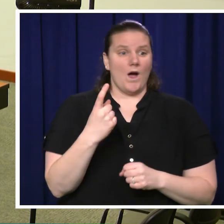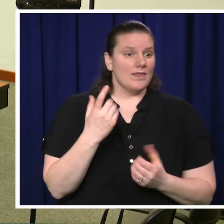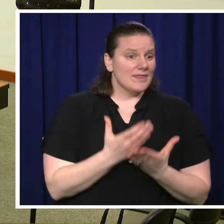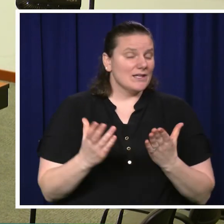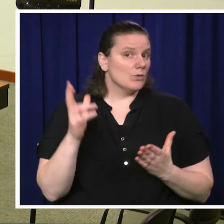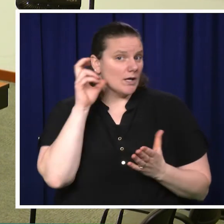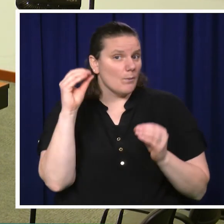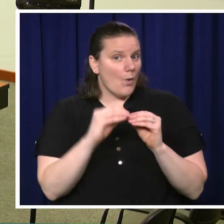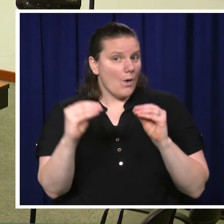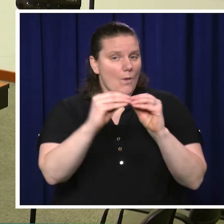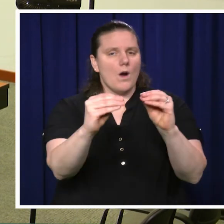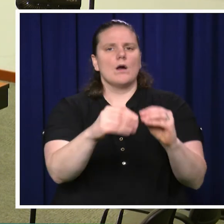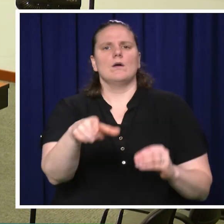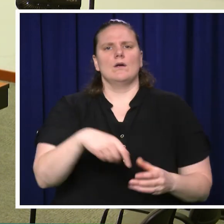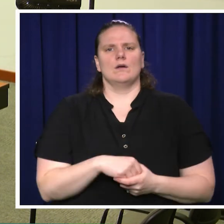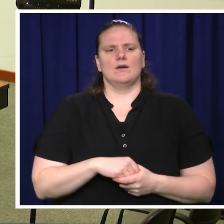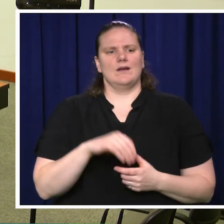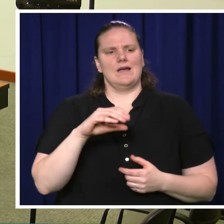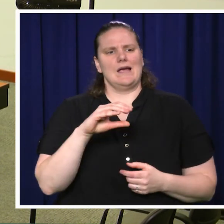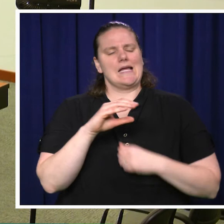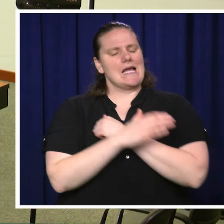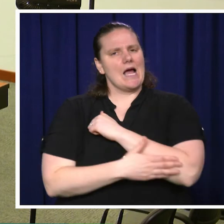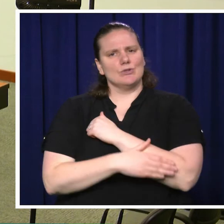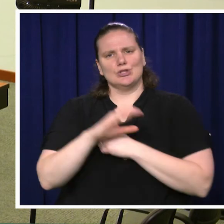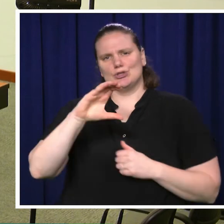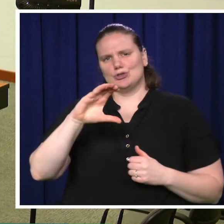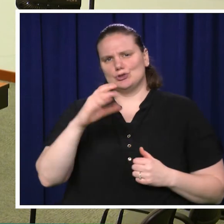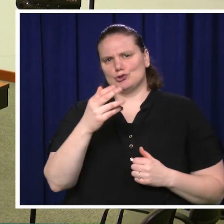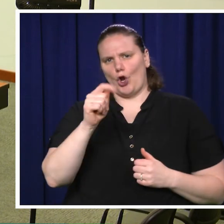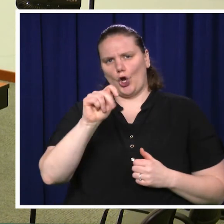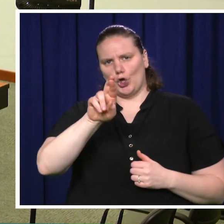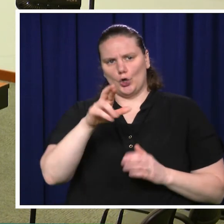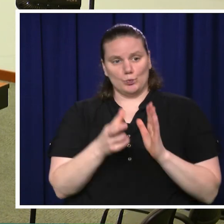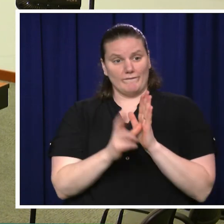This year, one subject you will be hearing more about is the County Charter Review Commission.